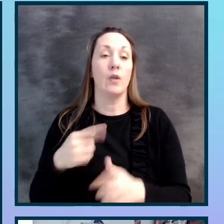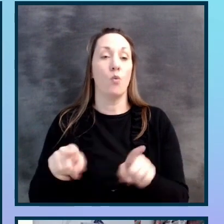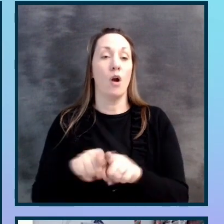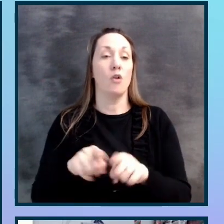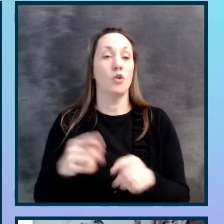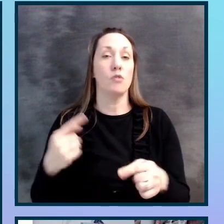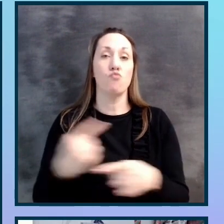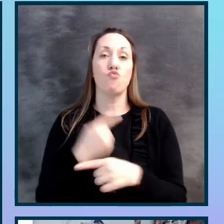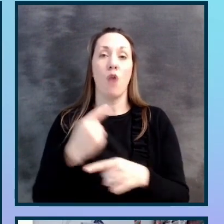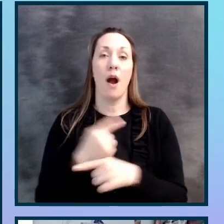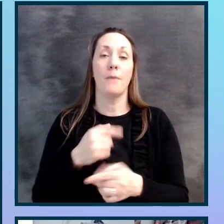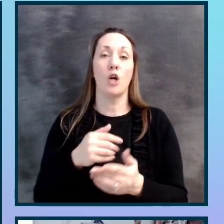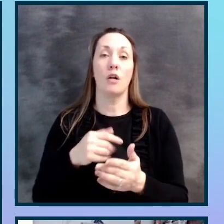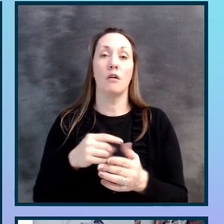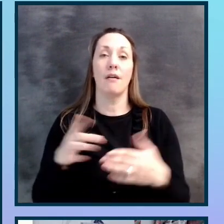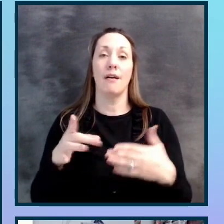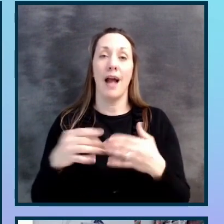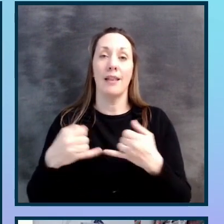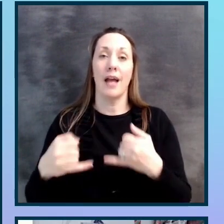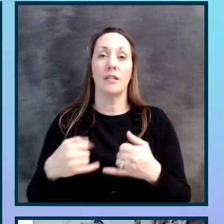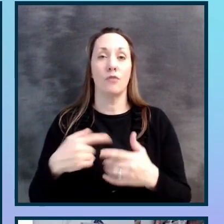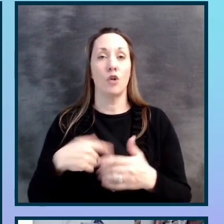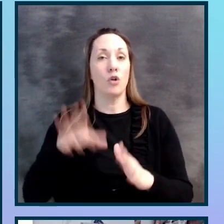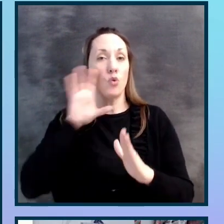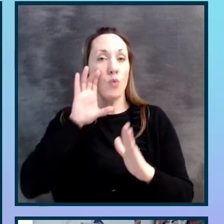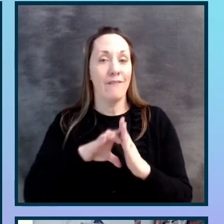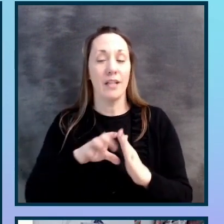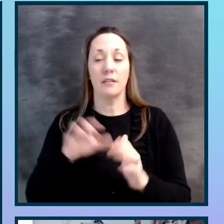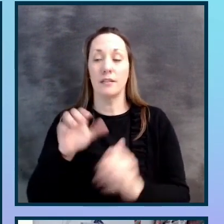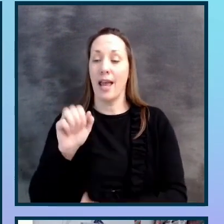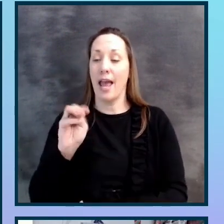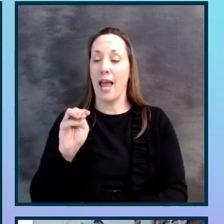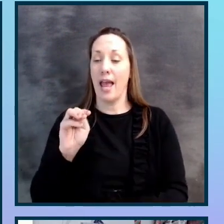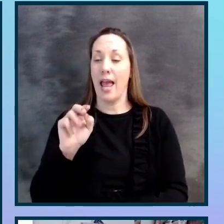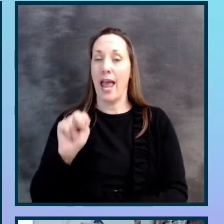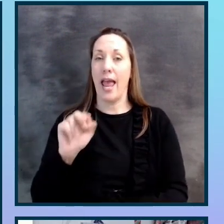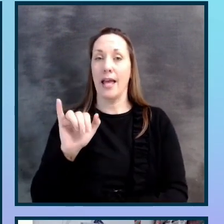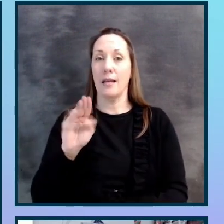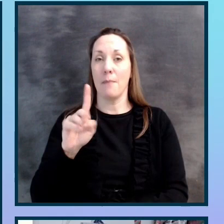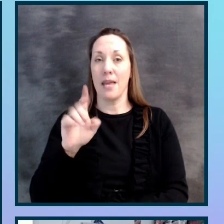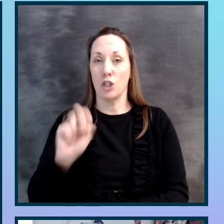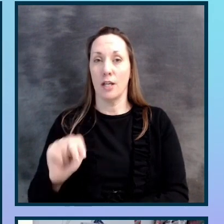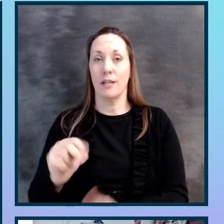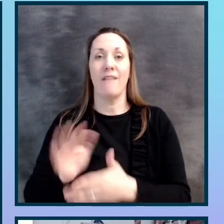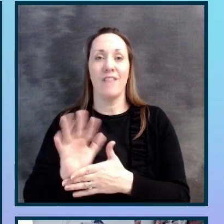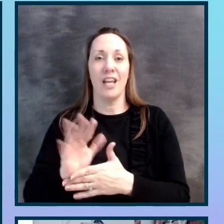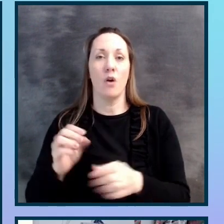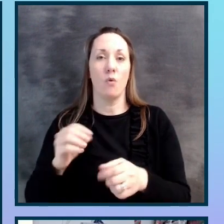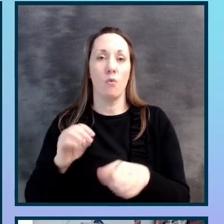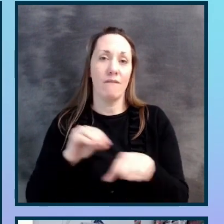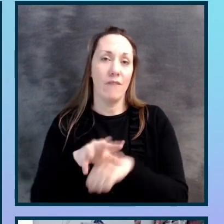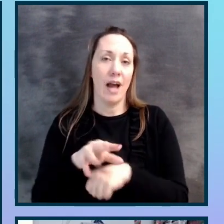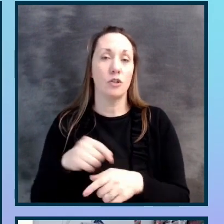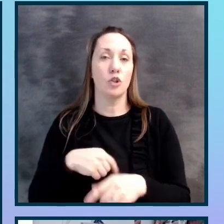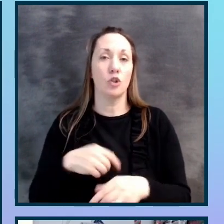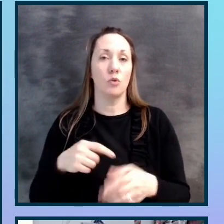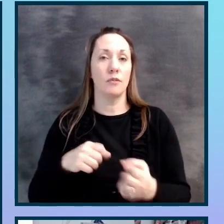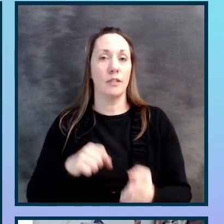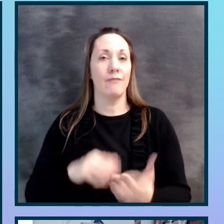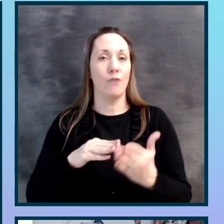for motion graphics, animation, and video effects to address the concerns of individuals who struggle with seizures